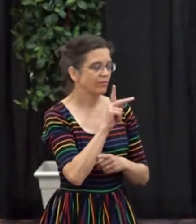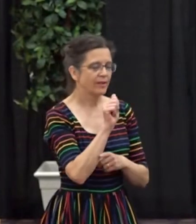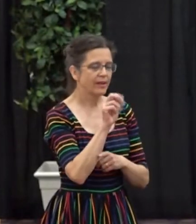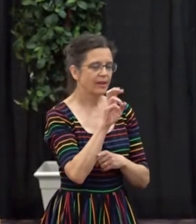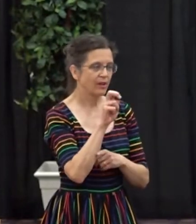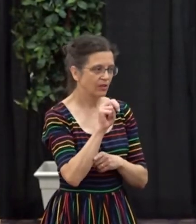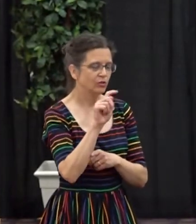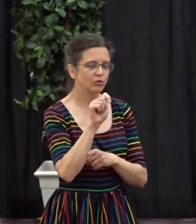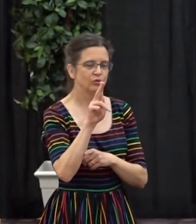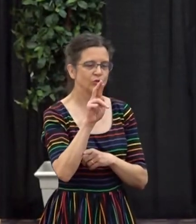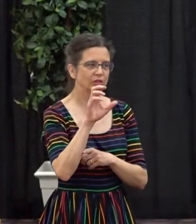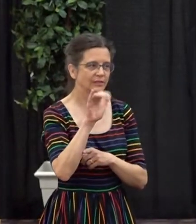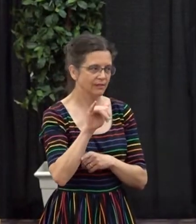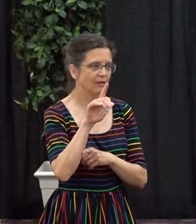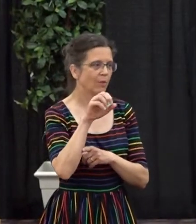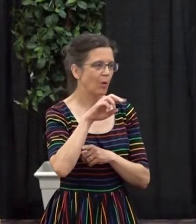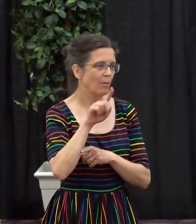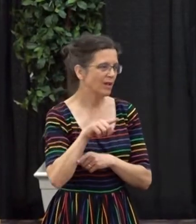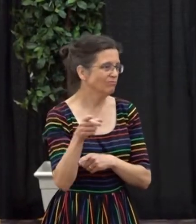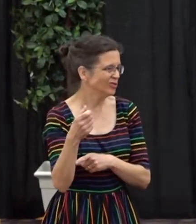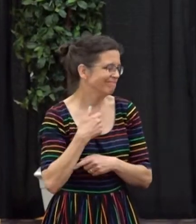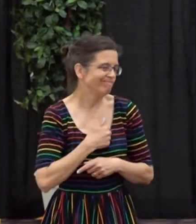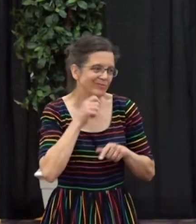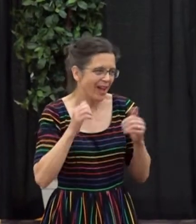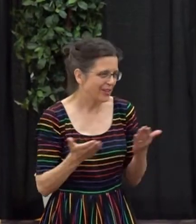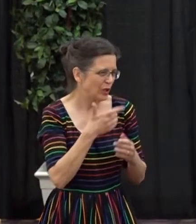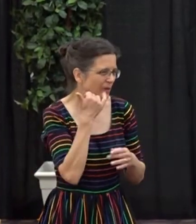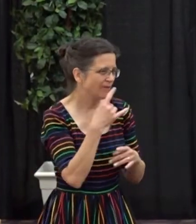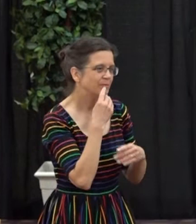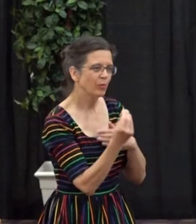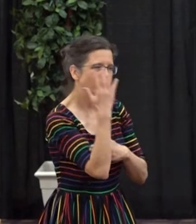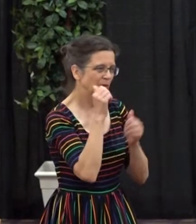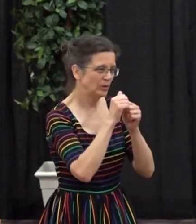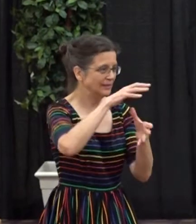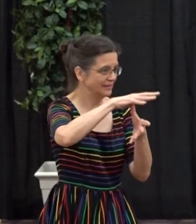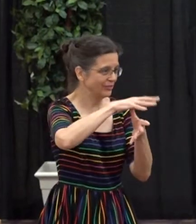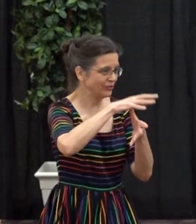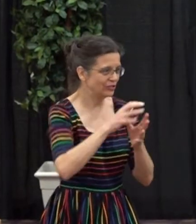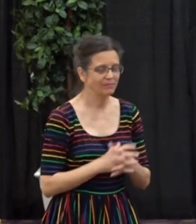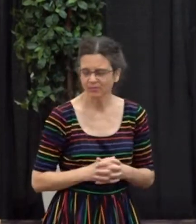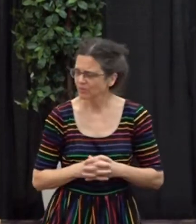I am here in place of Karen Turcsany-Lopez. She's sorry she couldn't be here.